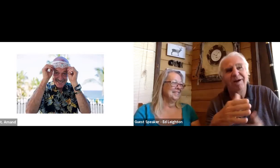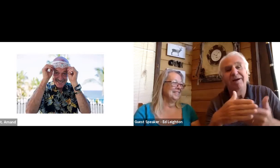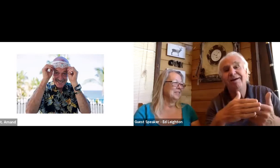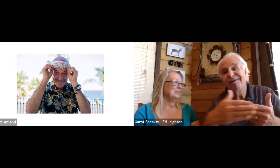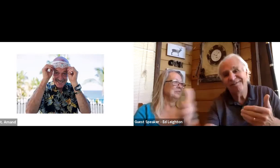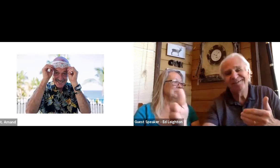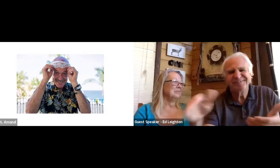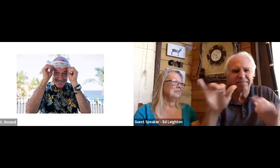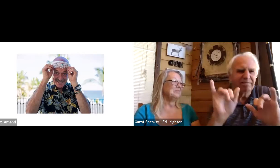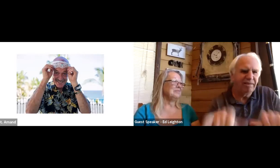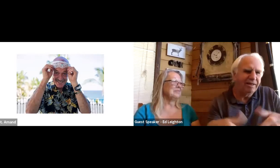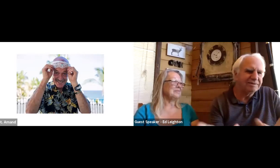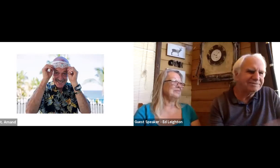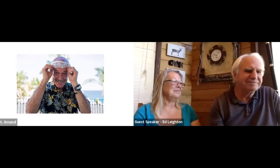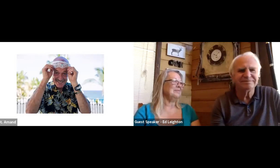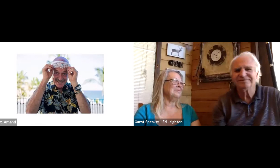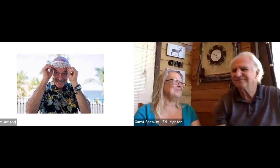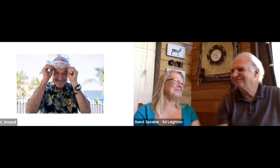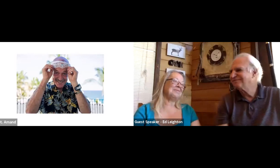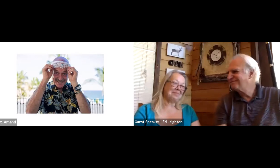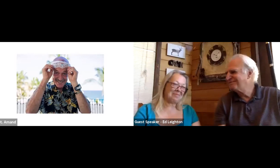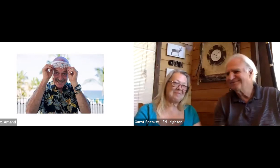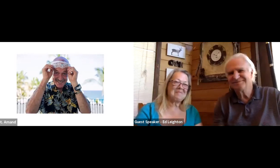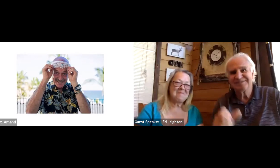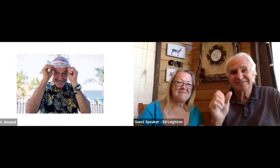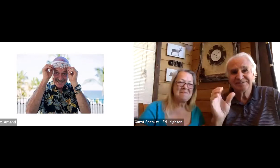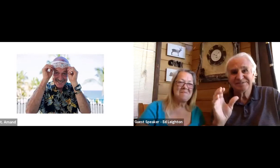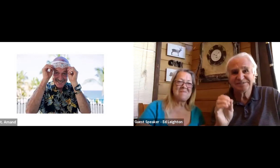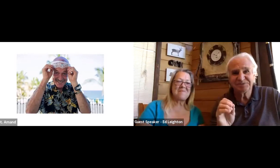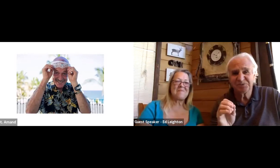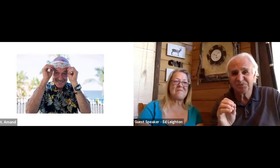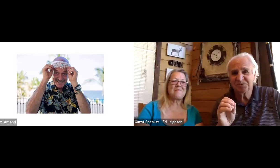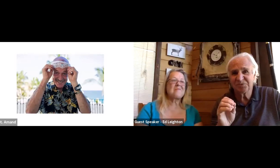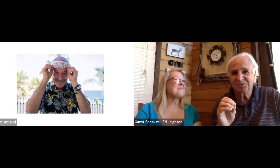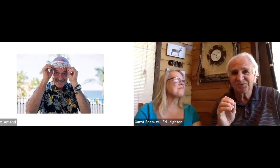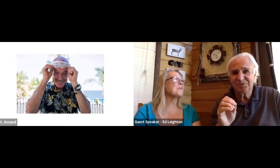sure what to do about it, but I learned a lot about gay life through Guy's experience and him sharing it with me.